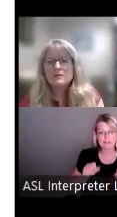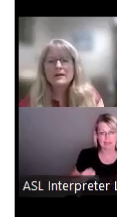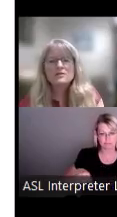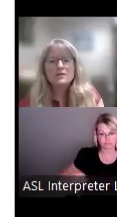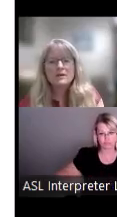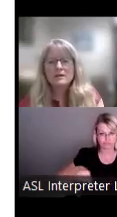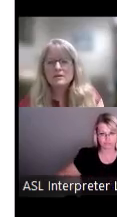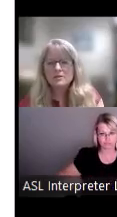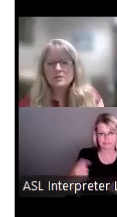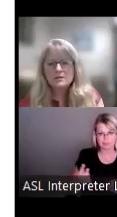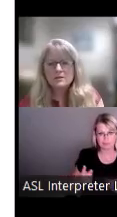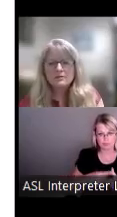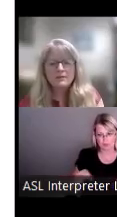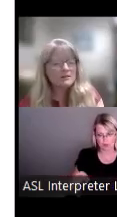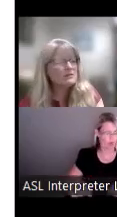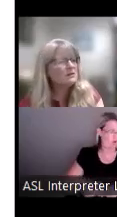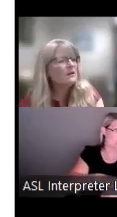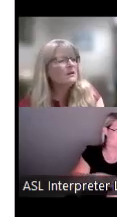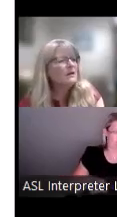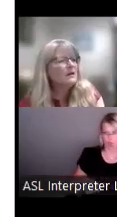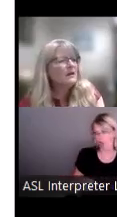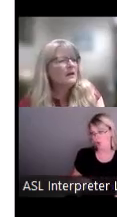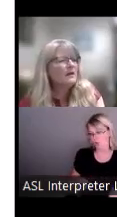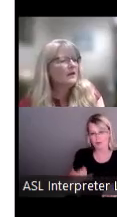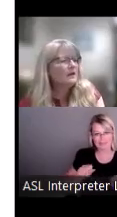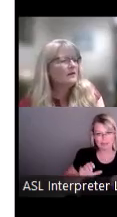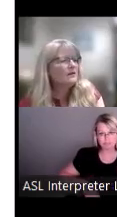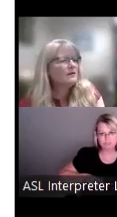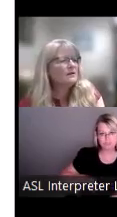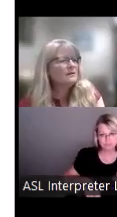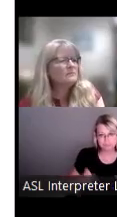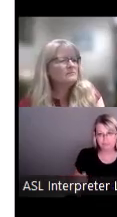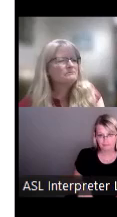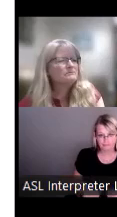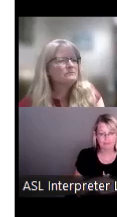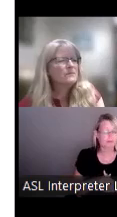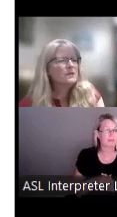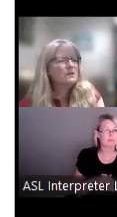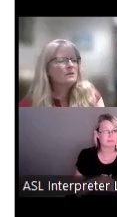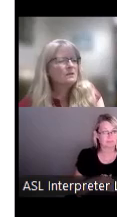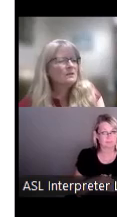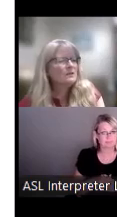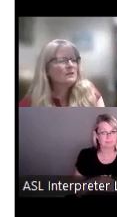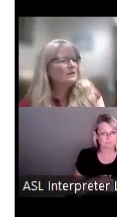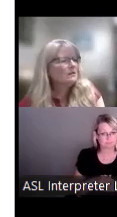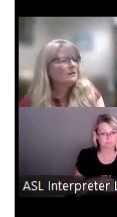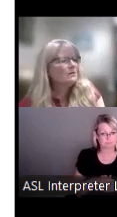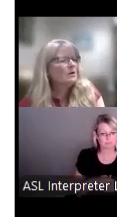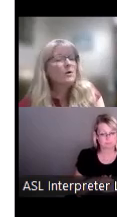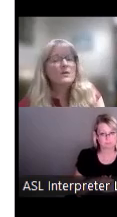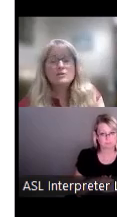riding toy they can use with their feet, and then, oh, they